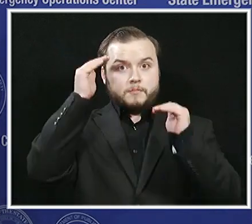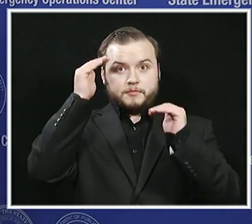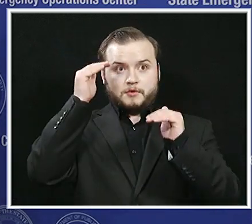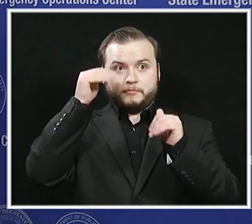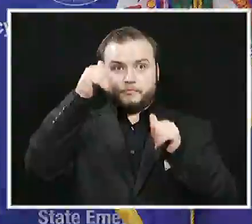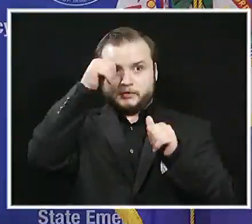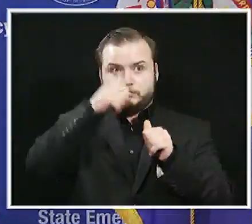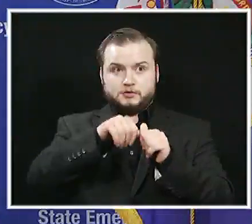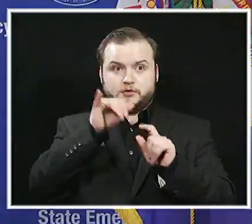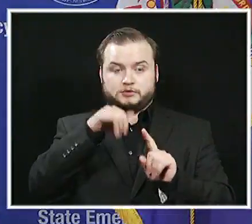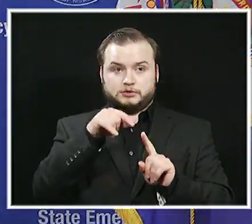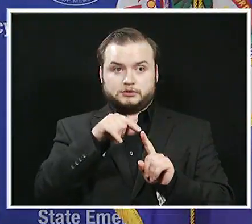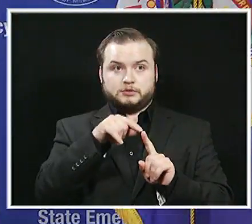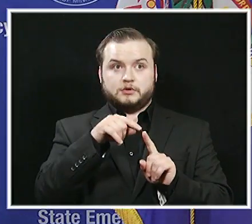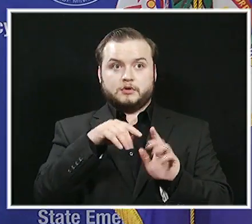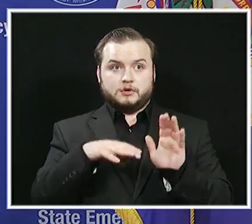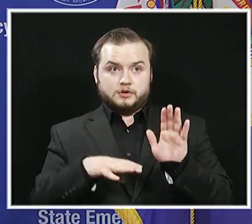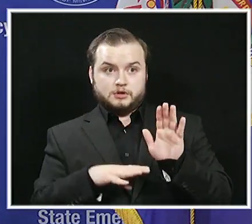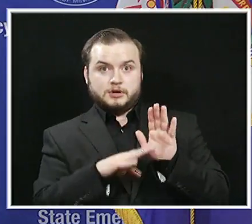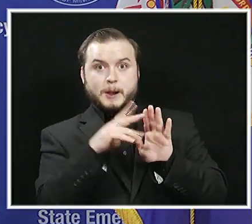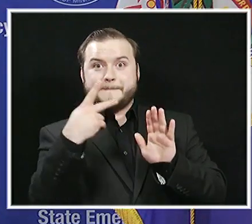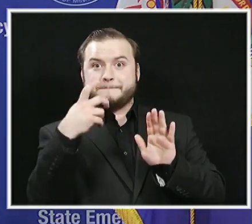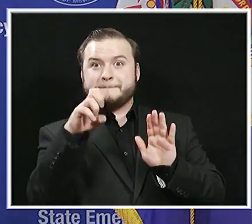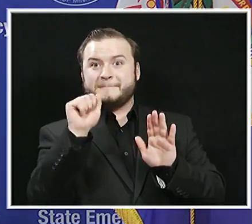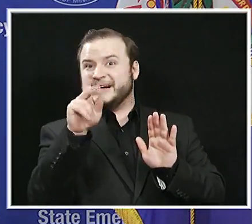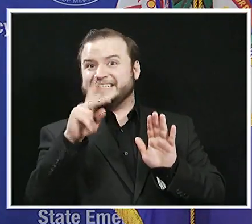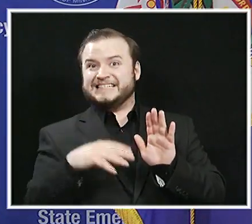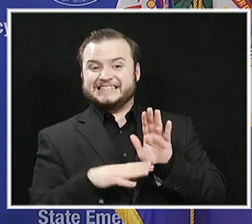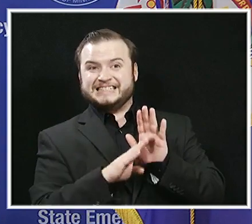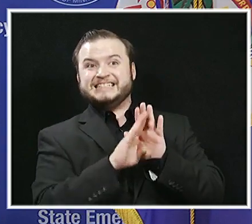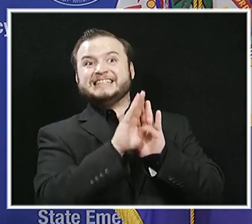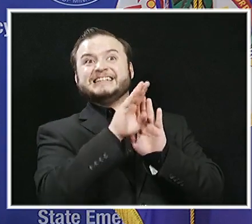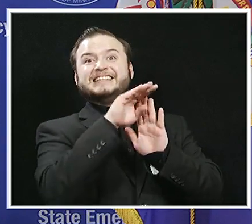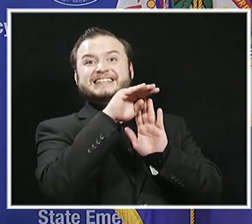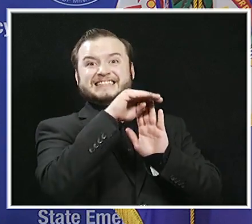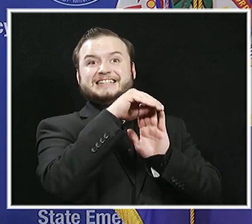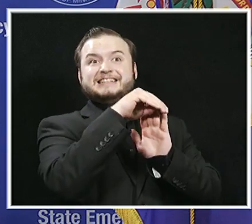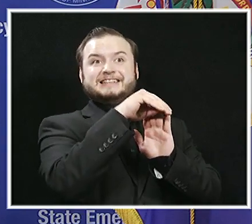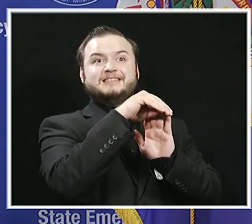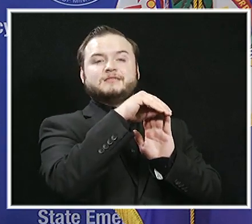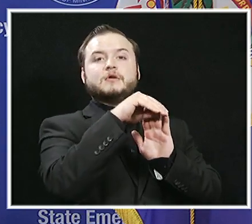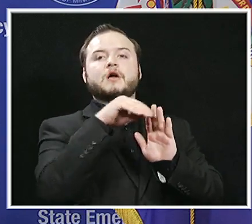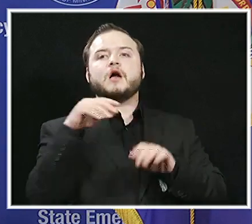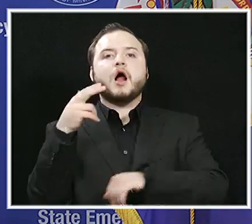it's going to drop some. And my hope is that that